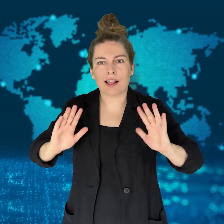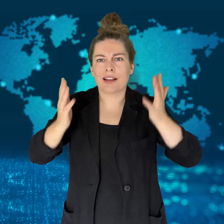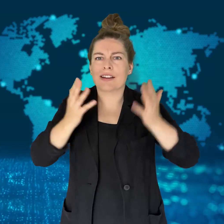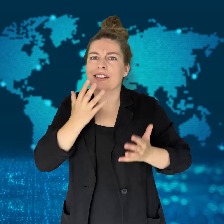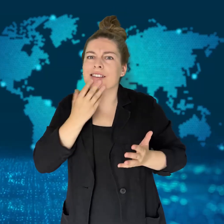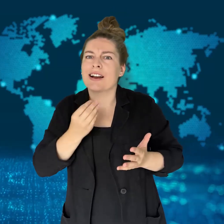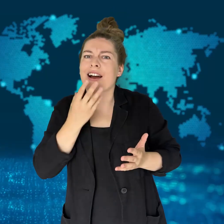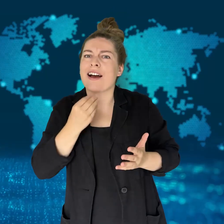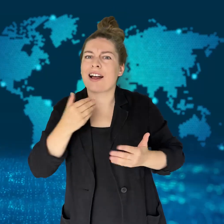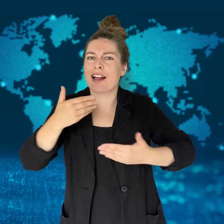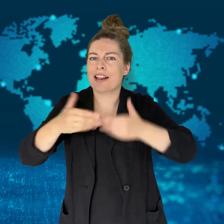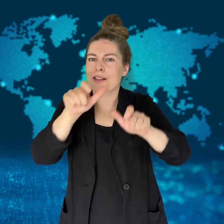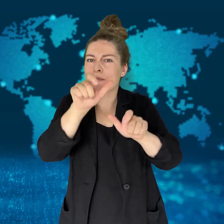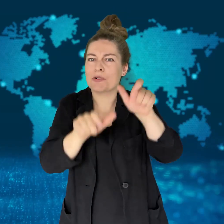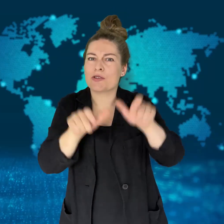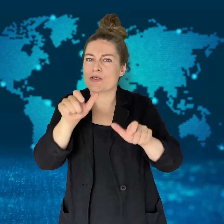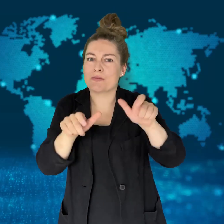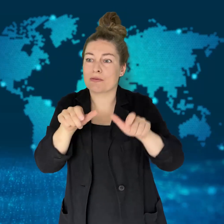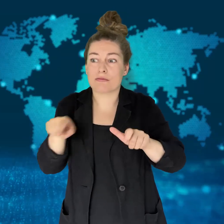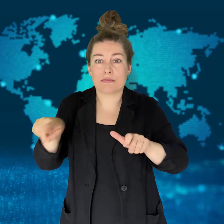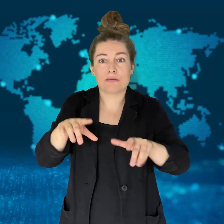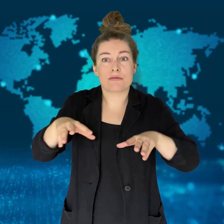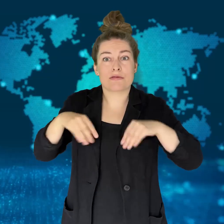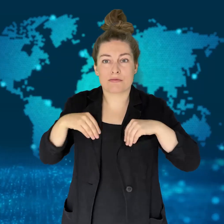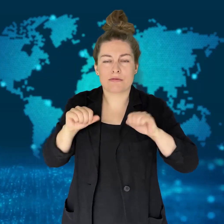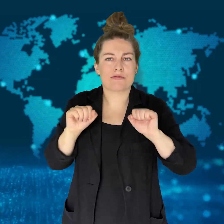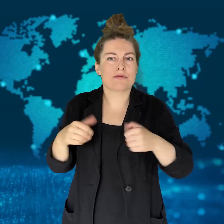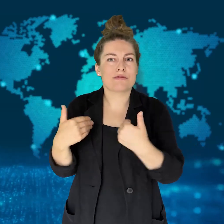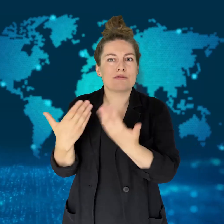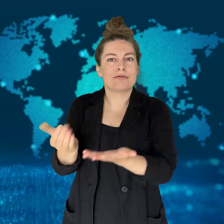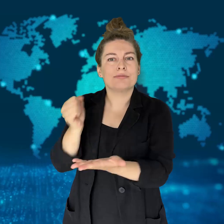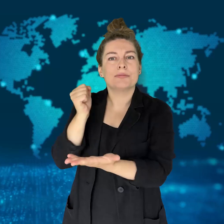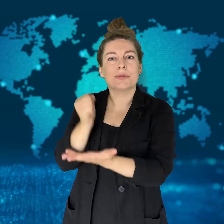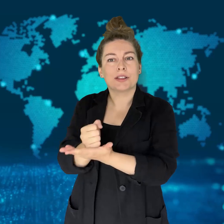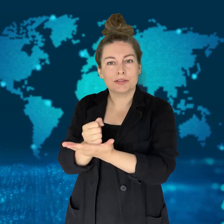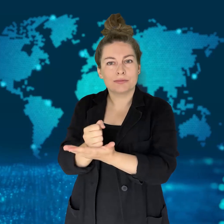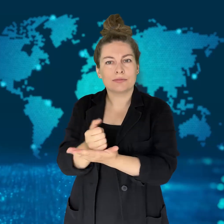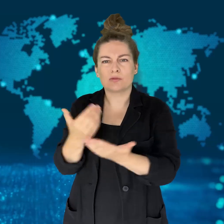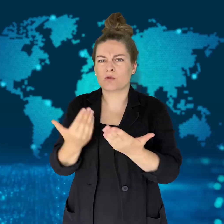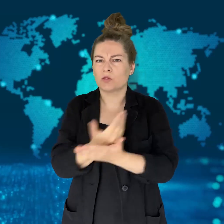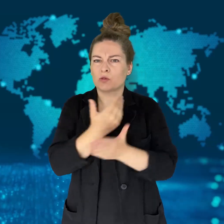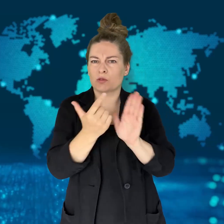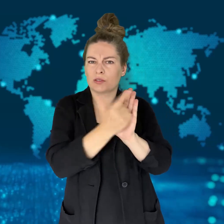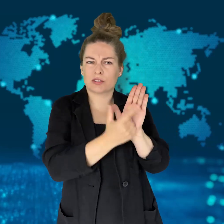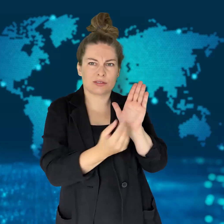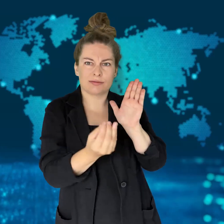in their application for citizenship.